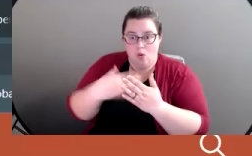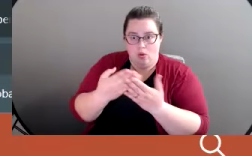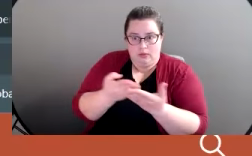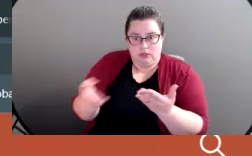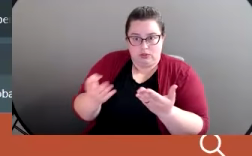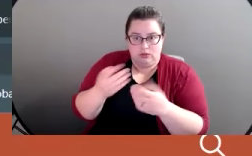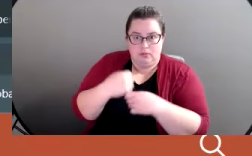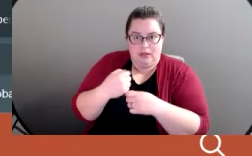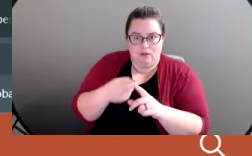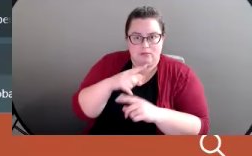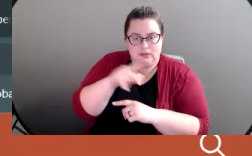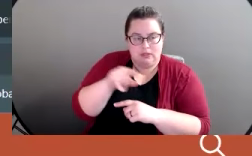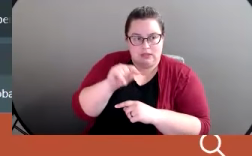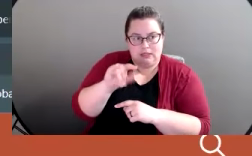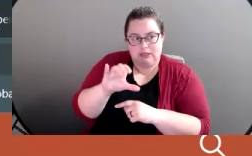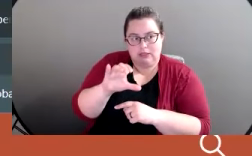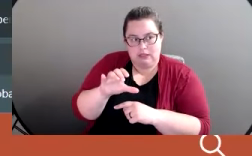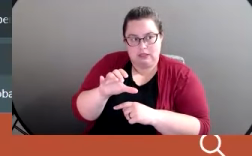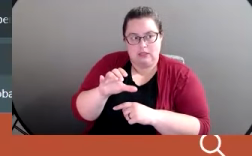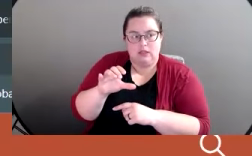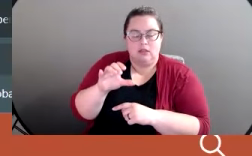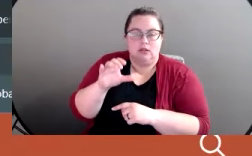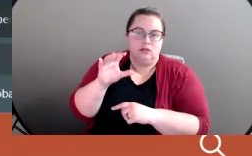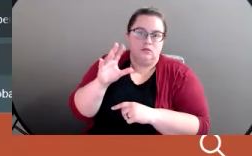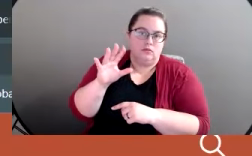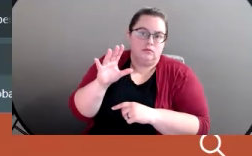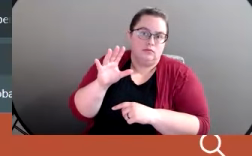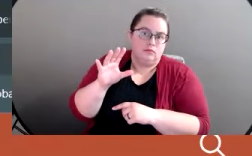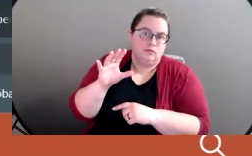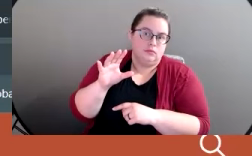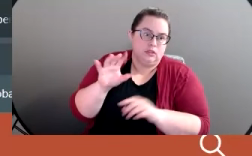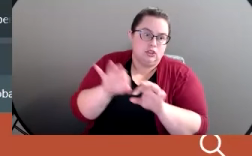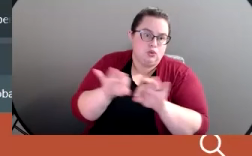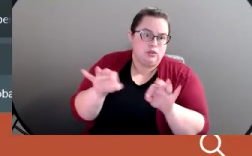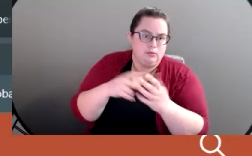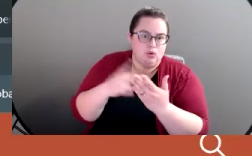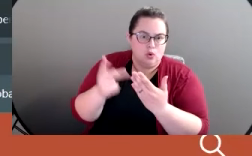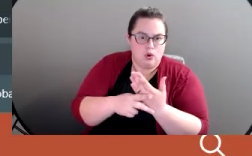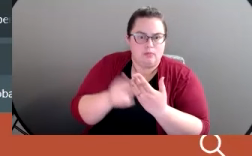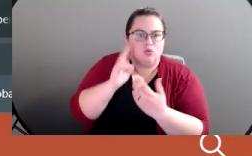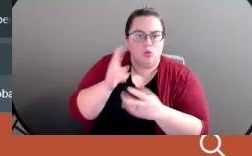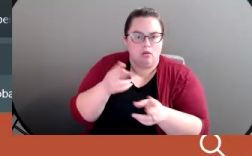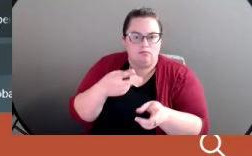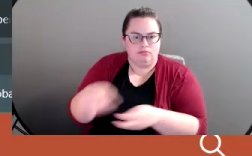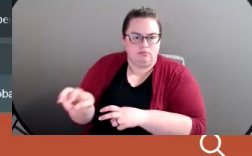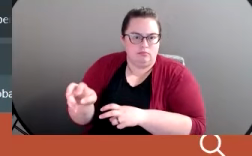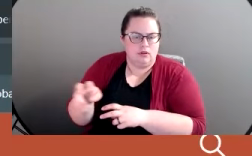the ZTC degree programs are going to be available in cool4ed or and it hasn't started yet. Yeah.